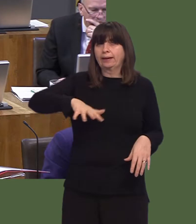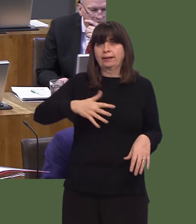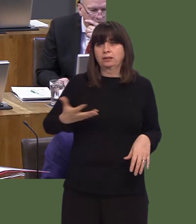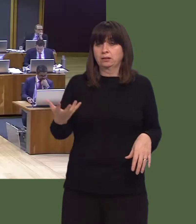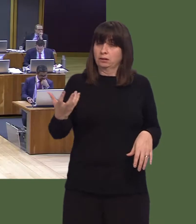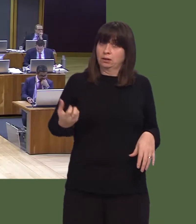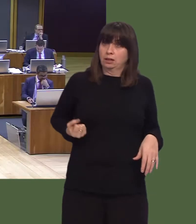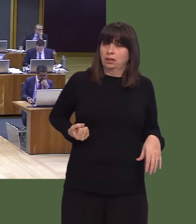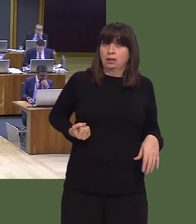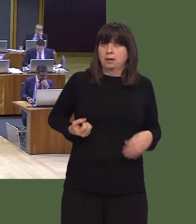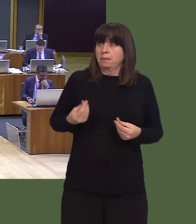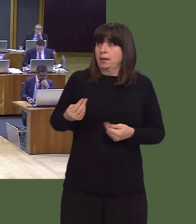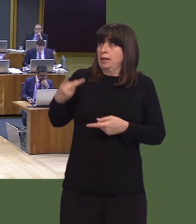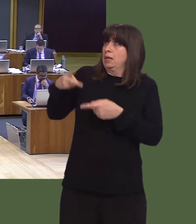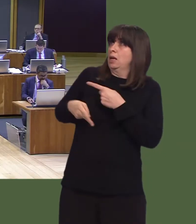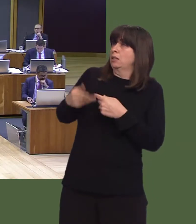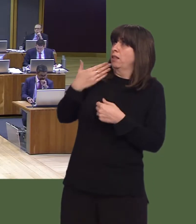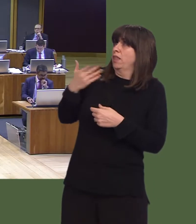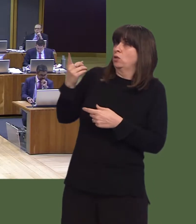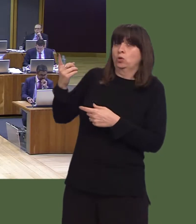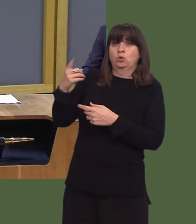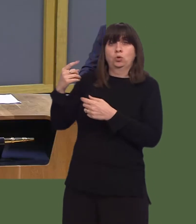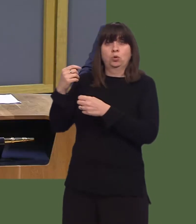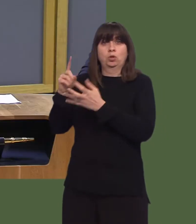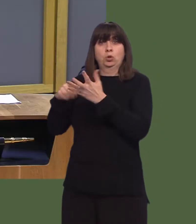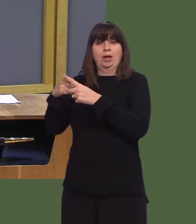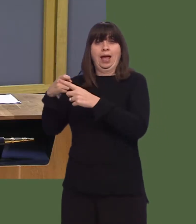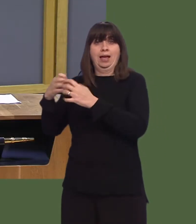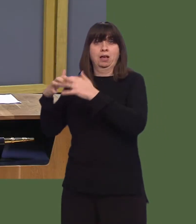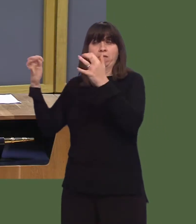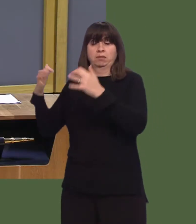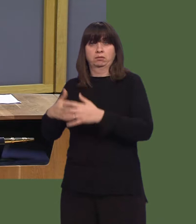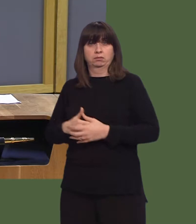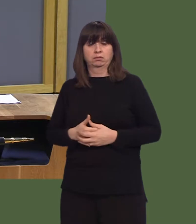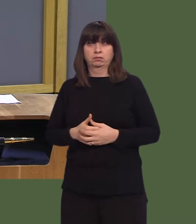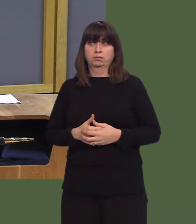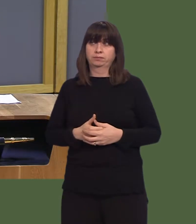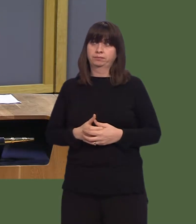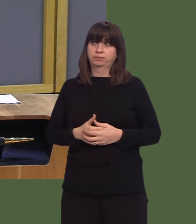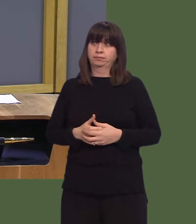Y Llywydd / The Llywydd: Before we move on, itís appropriate that we mark the death of